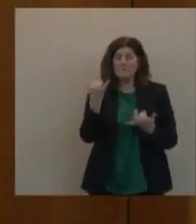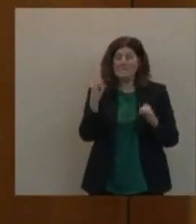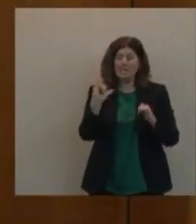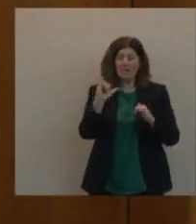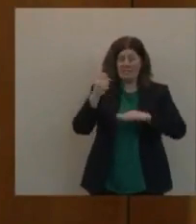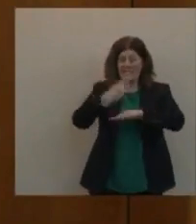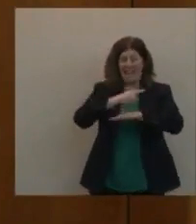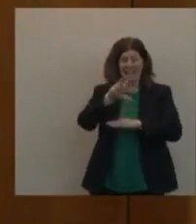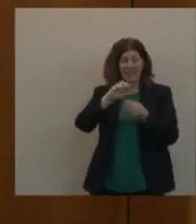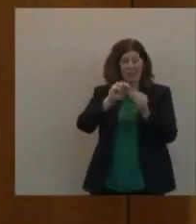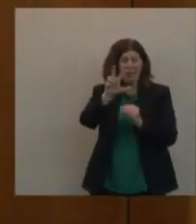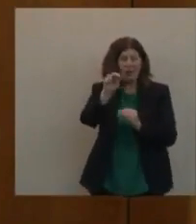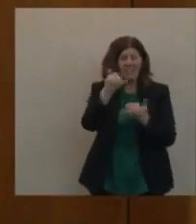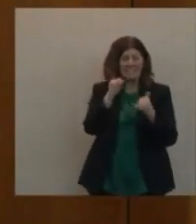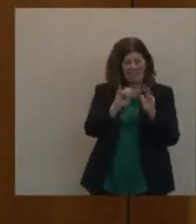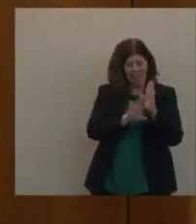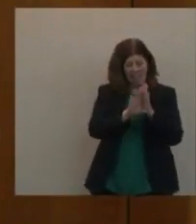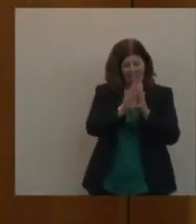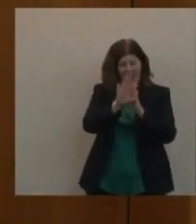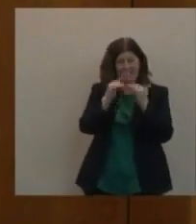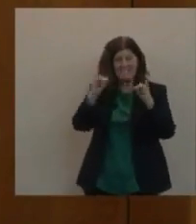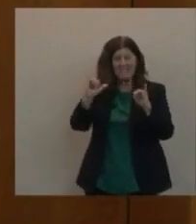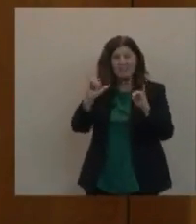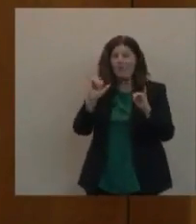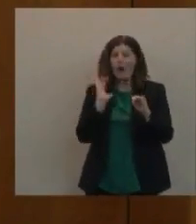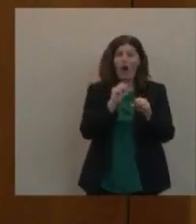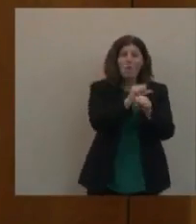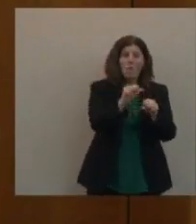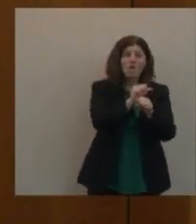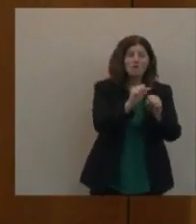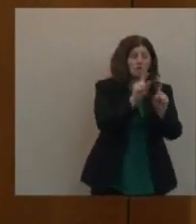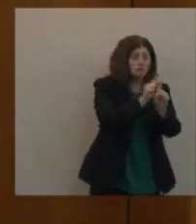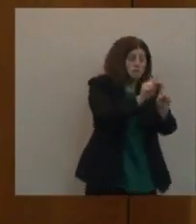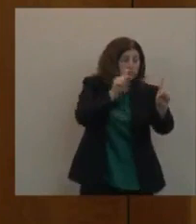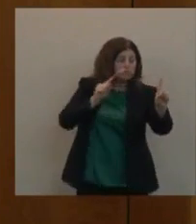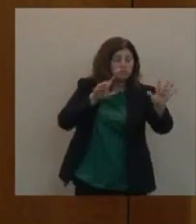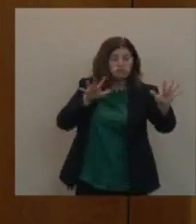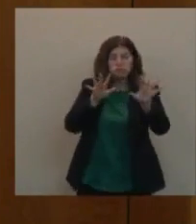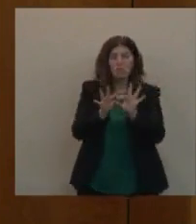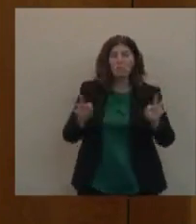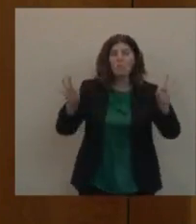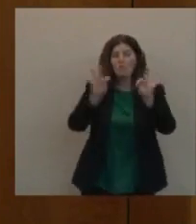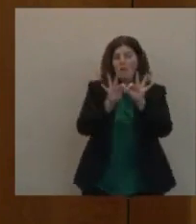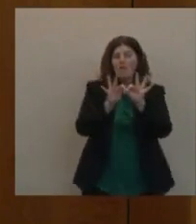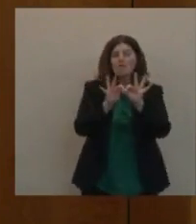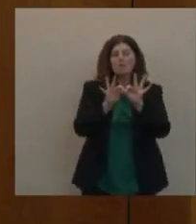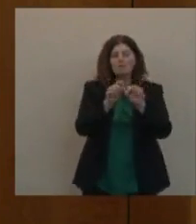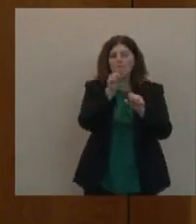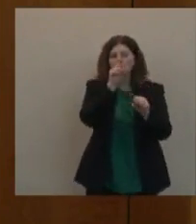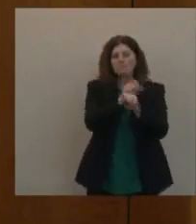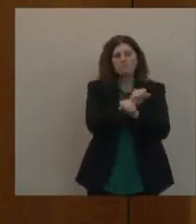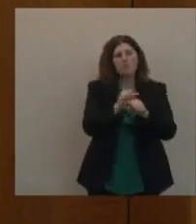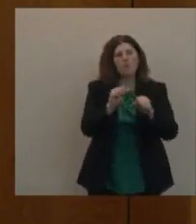SECRETARY KUNKEL AND I WERE TALKING ABOUT HOW TODAY IS DAY 34 COVID HERE IN NEW MEXICO.